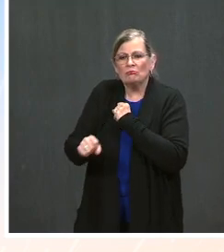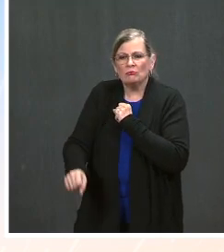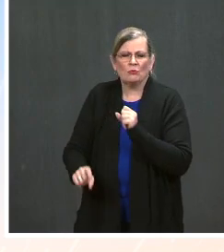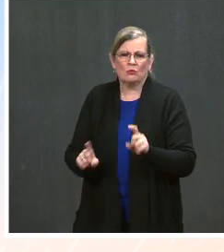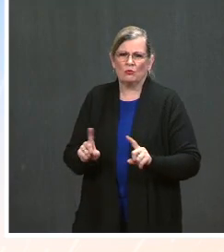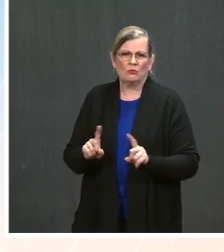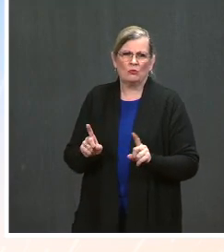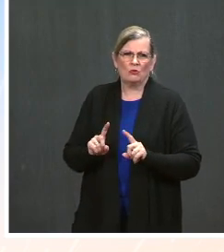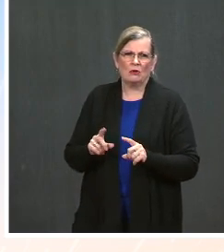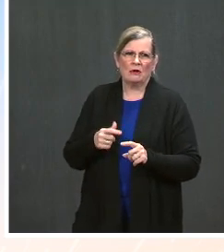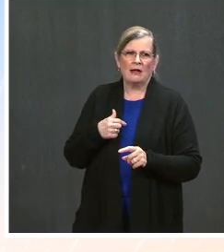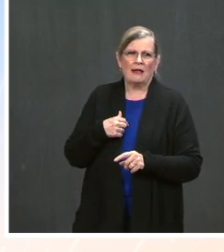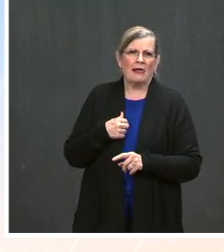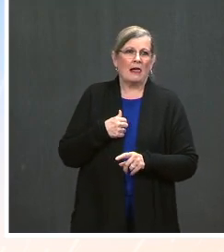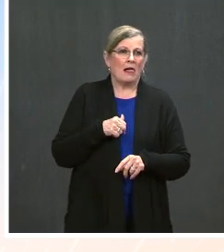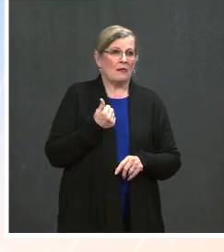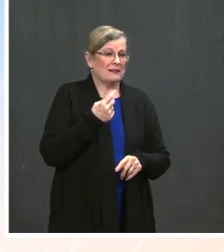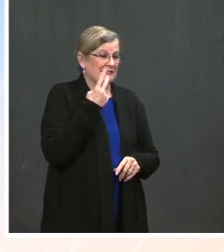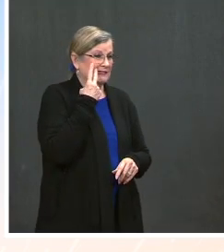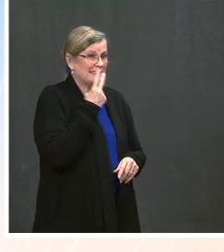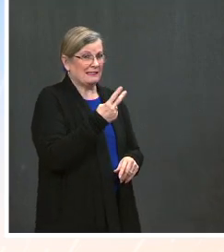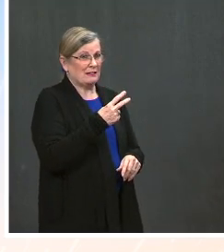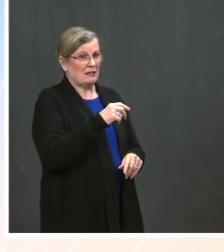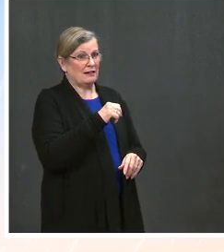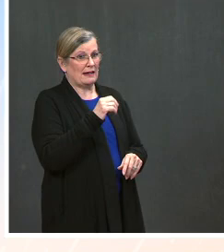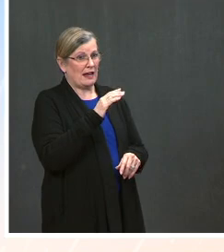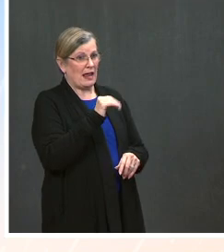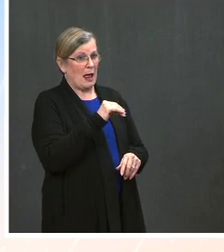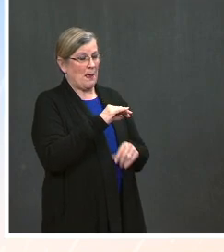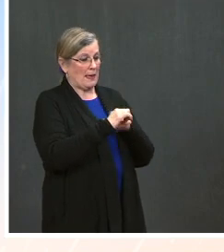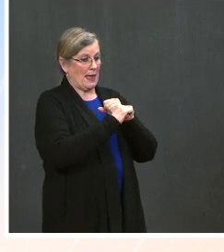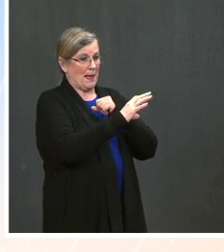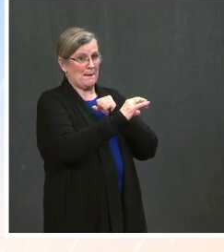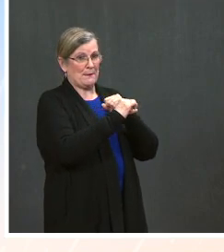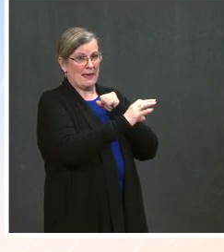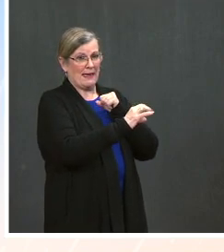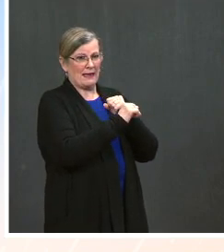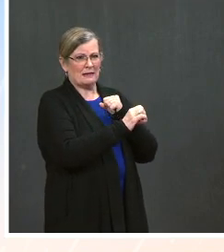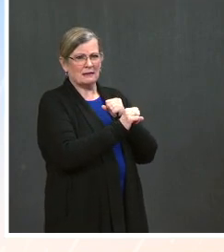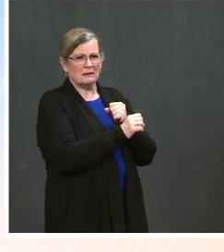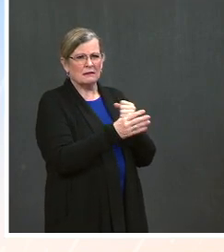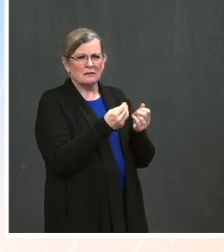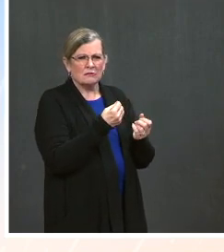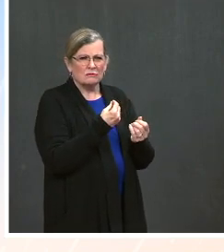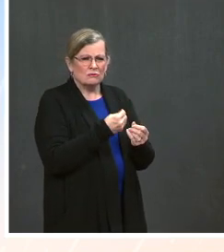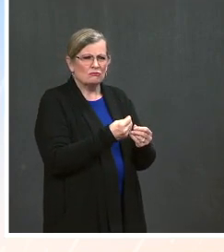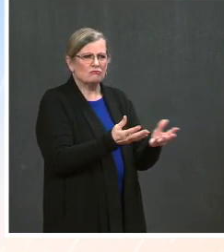released a much larger package that would address climate change needs in a much bigger way than this package does.